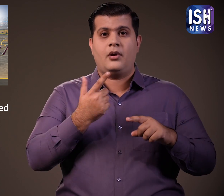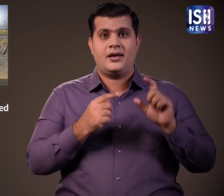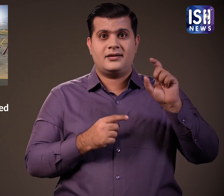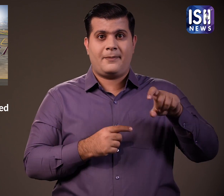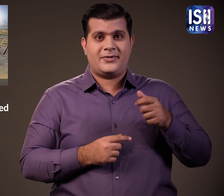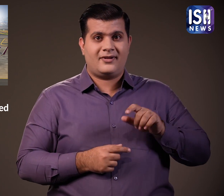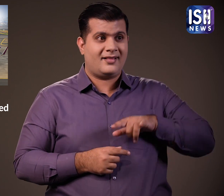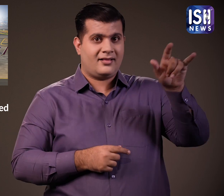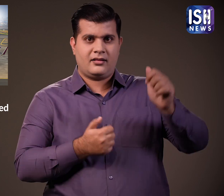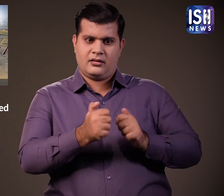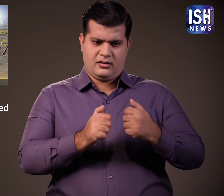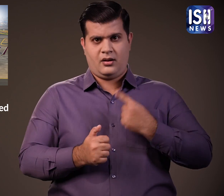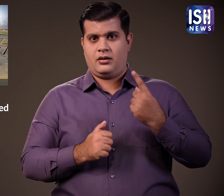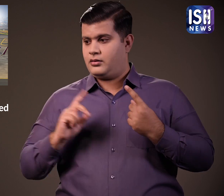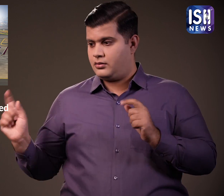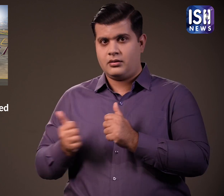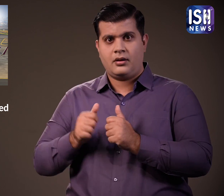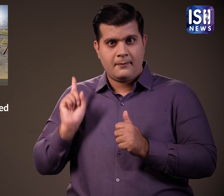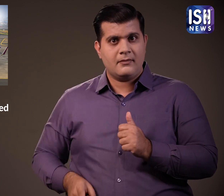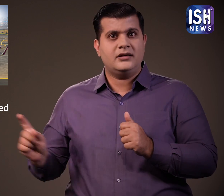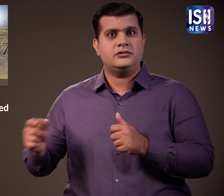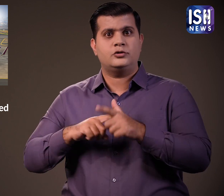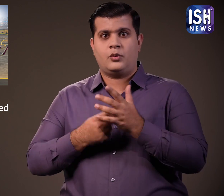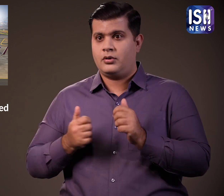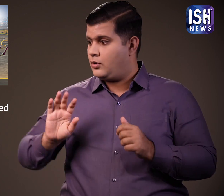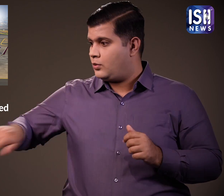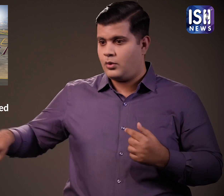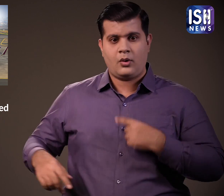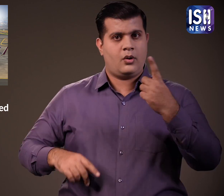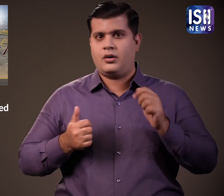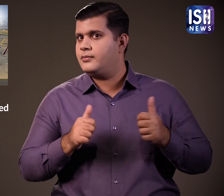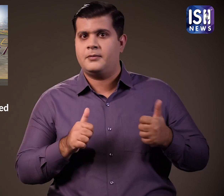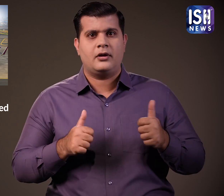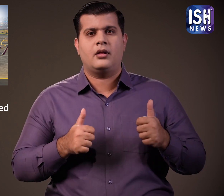Flights cannot be operated with just one pilot, a junior co-pilot is always required.